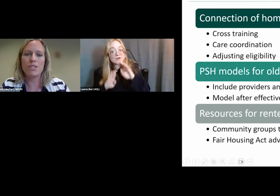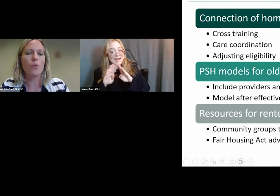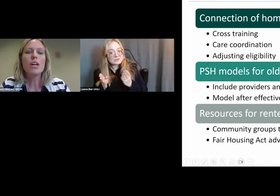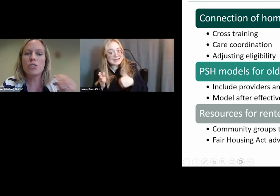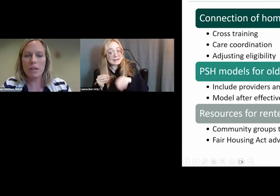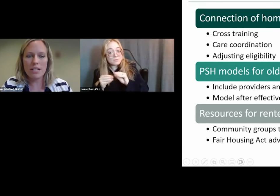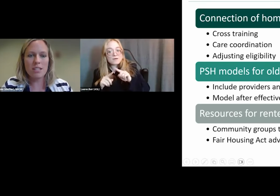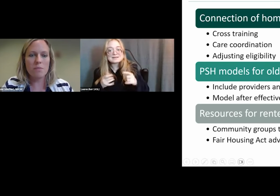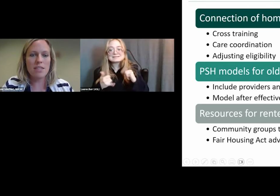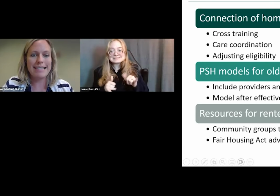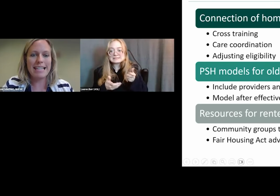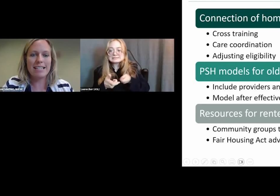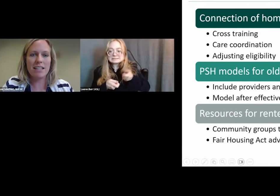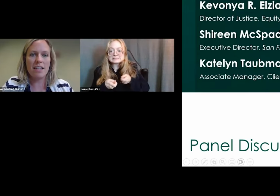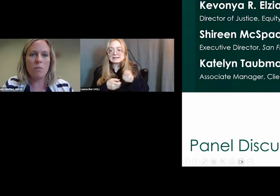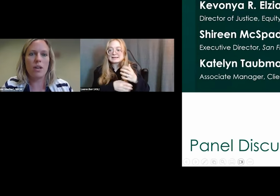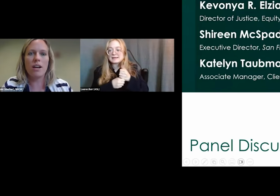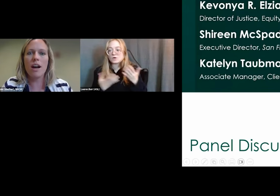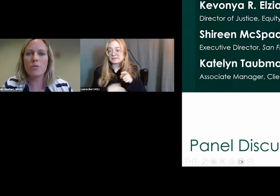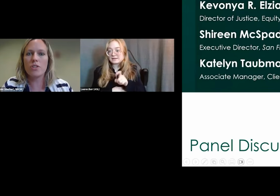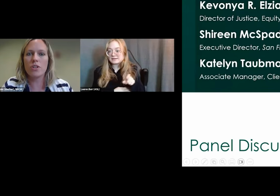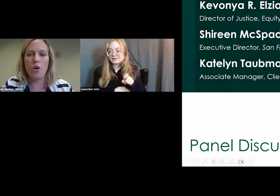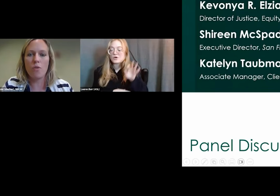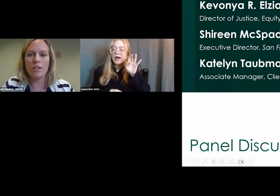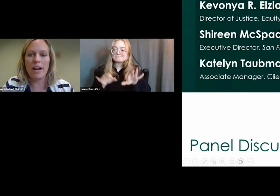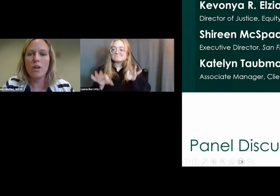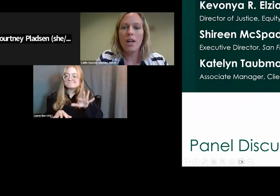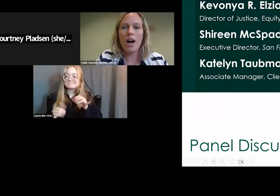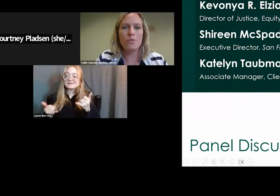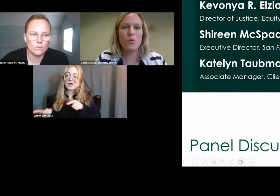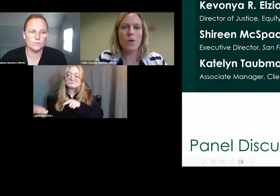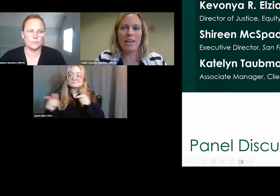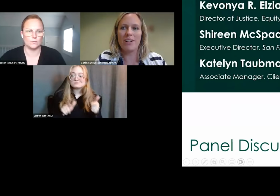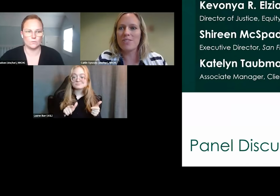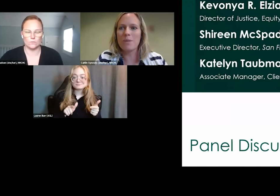So just planting some seeds to think about here as we turn it over, now to our panelists.